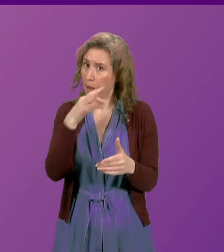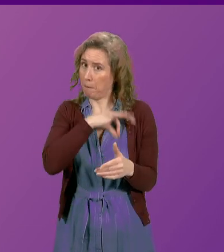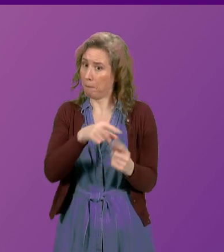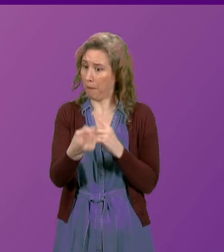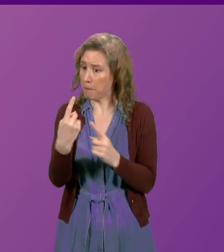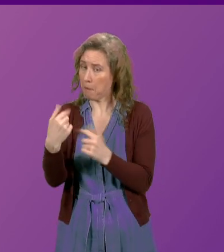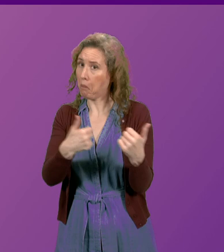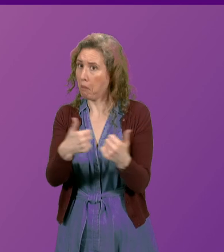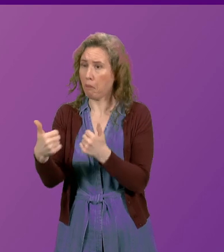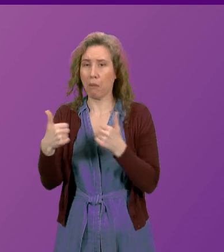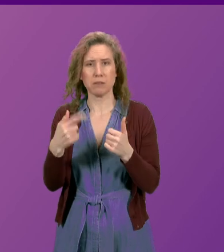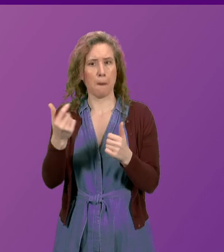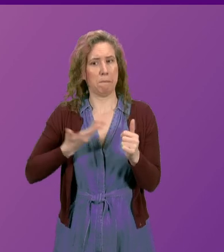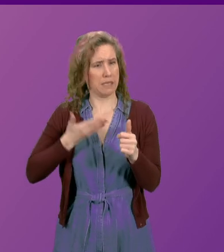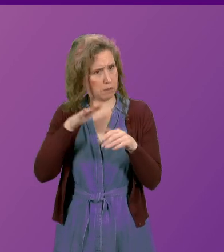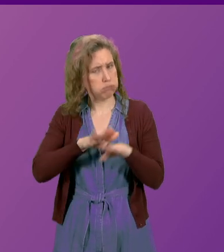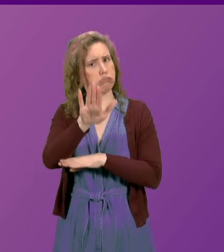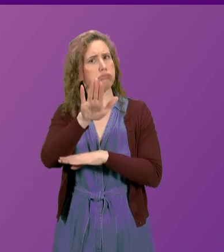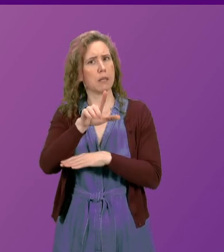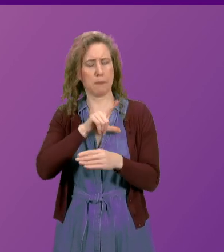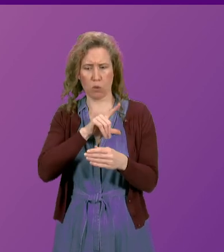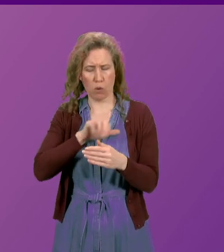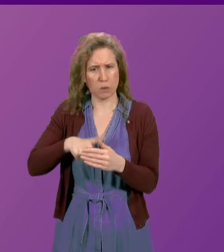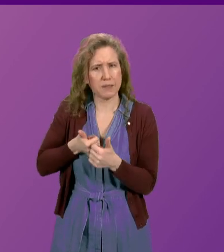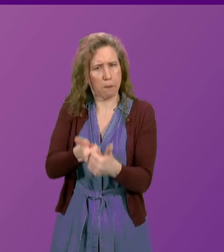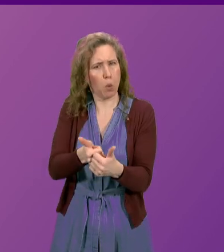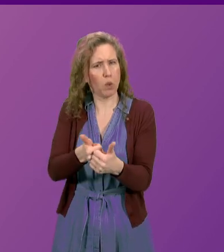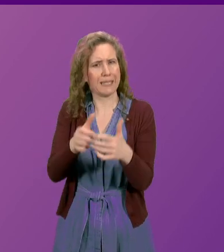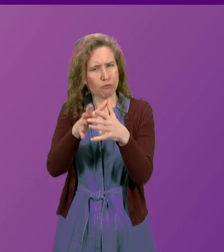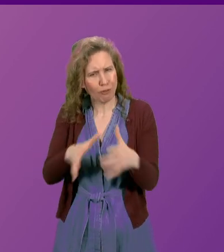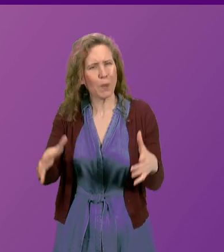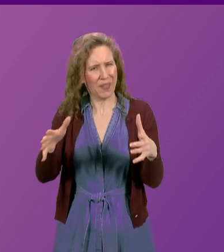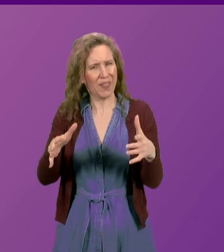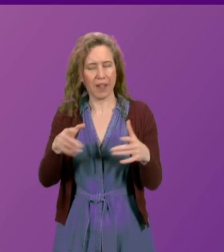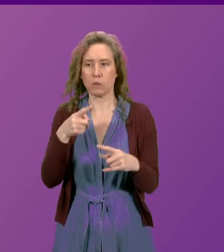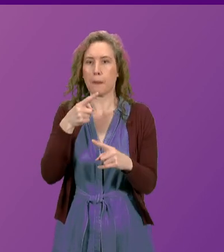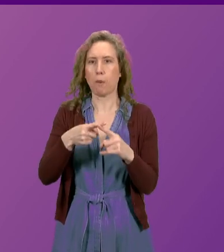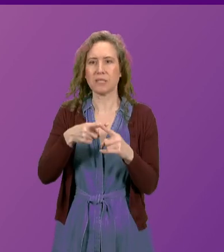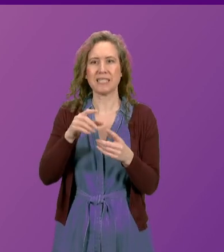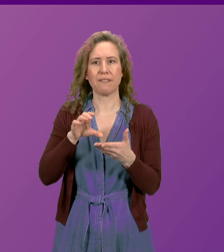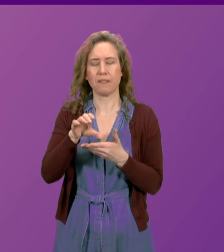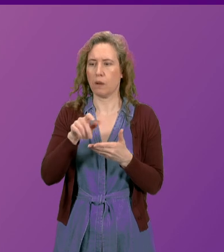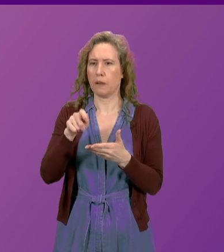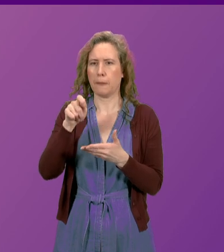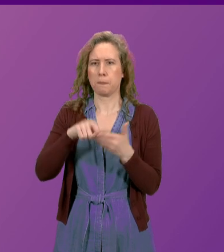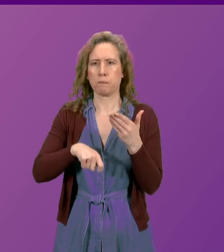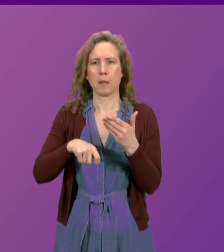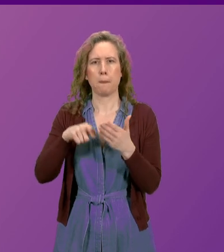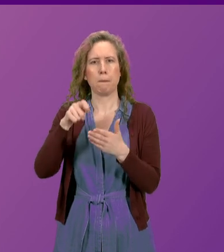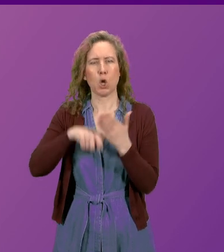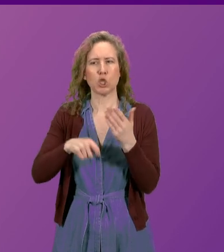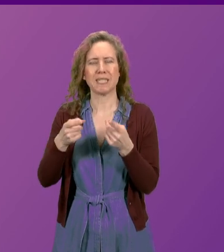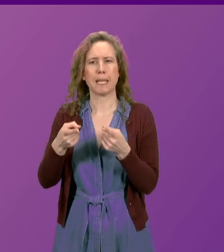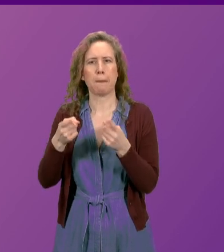which underpins the very positive information in the purchasing managers index report.